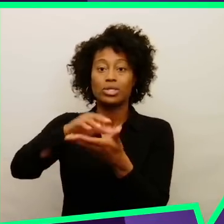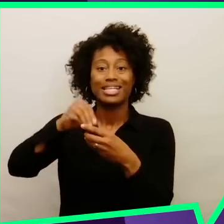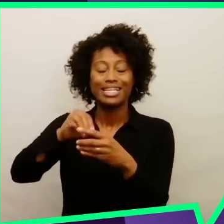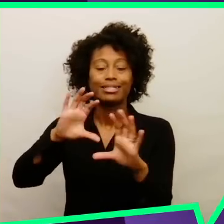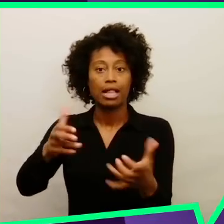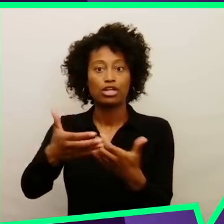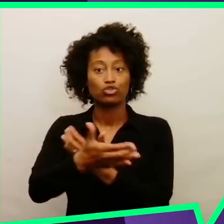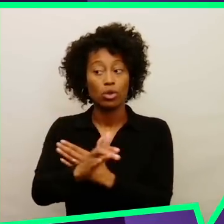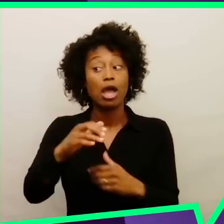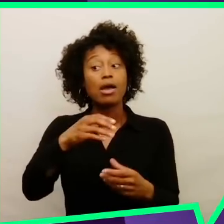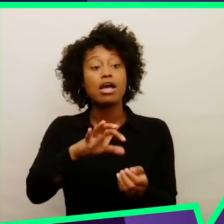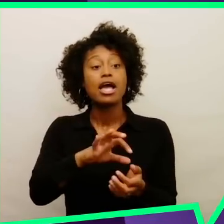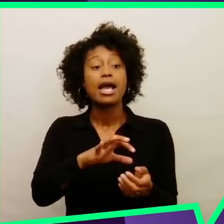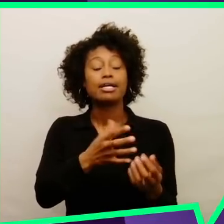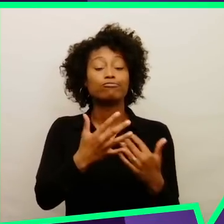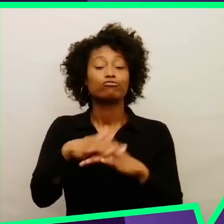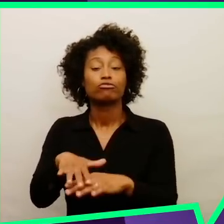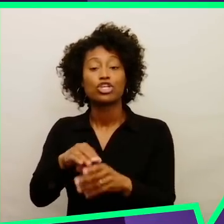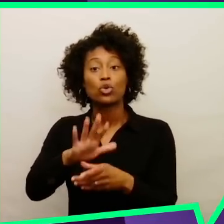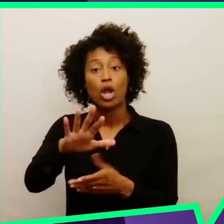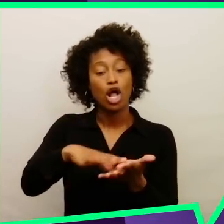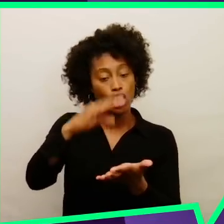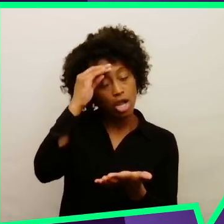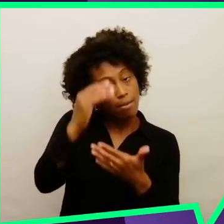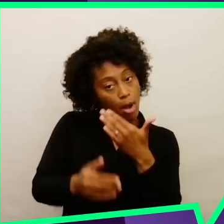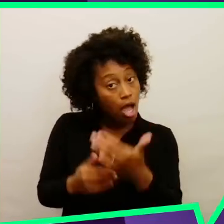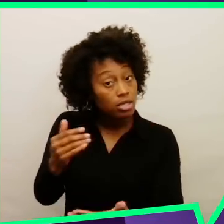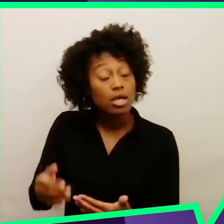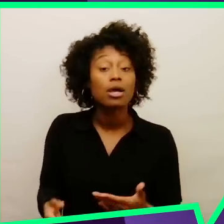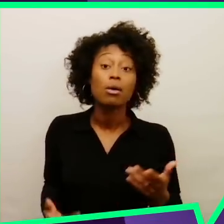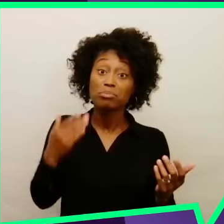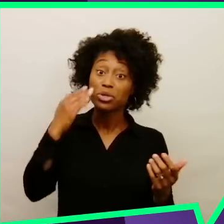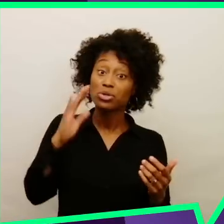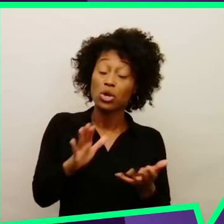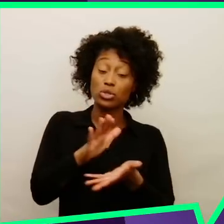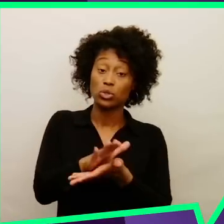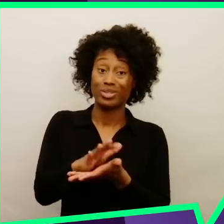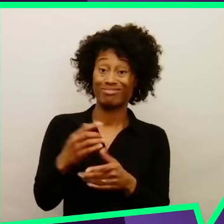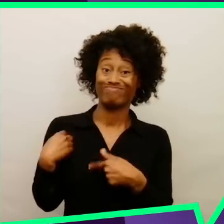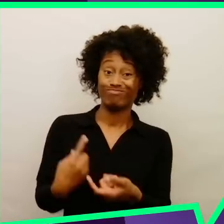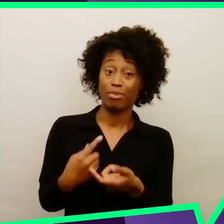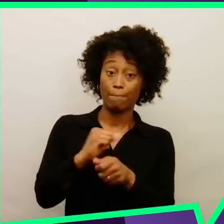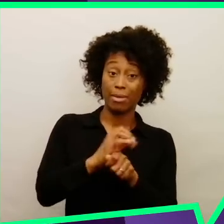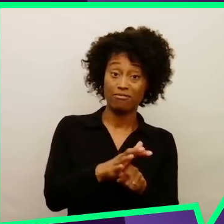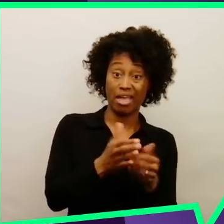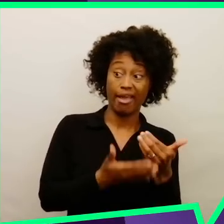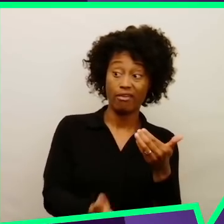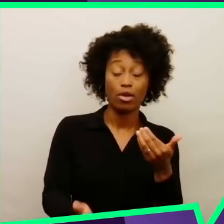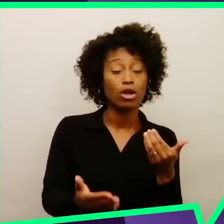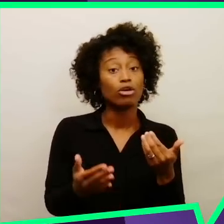Because one of the things that schools have been struggling with, especially since the pandemic, is attendance.